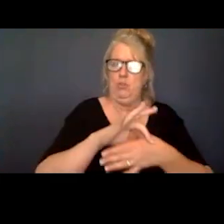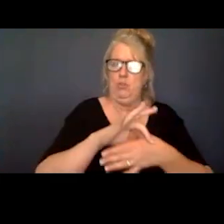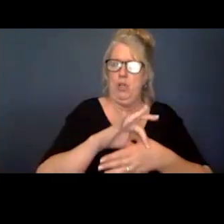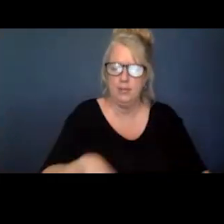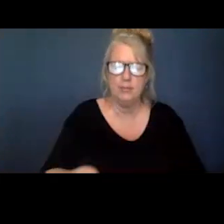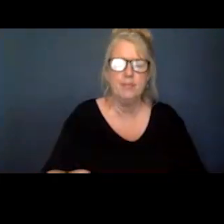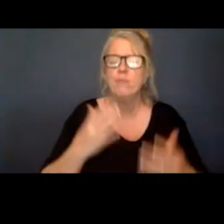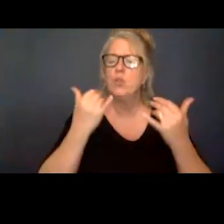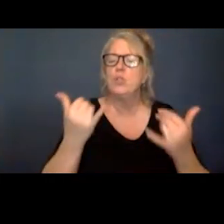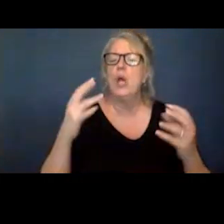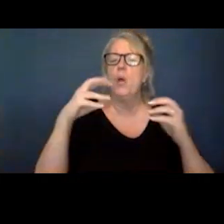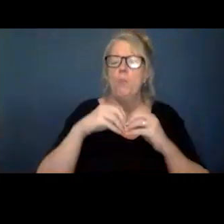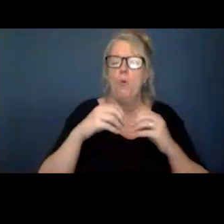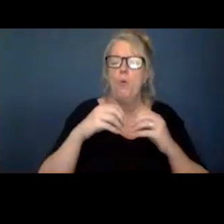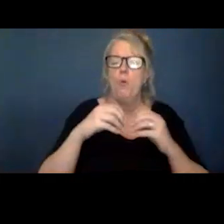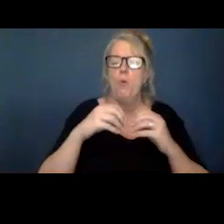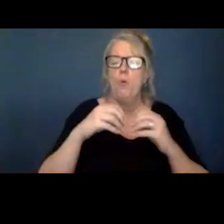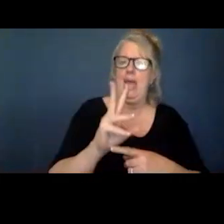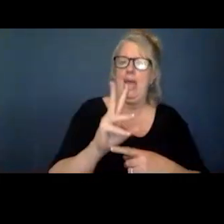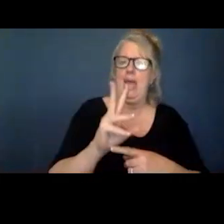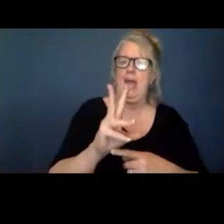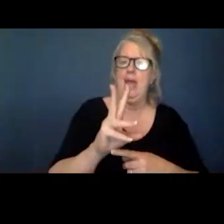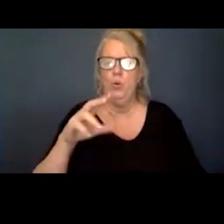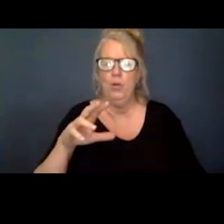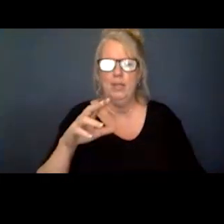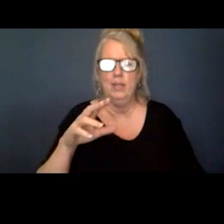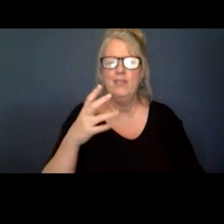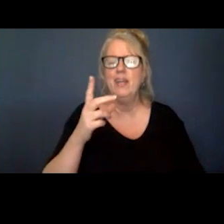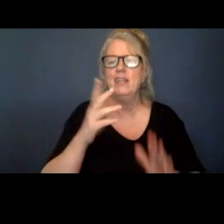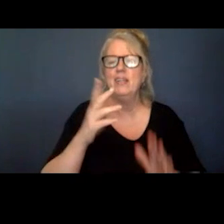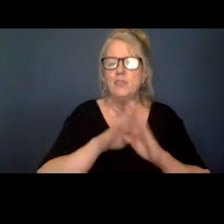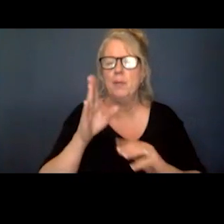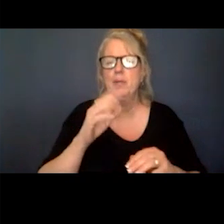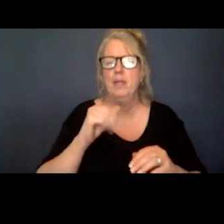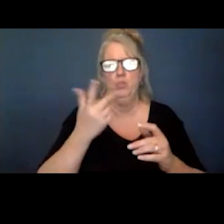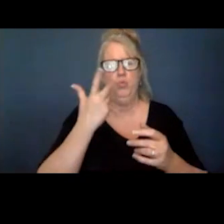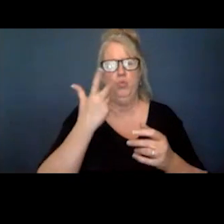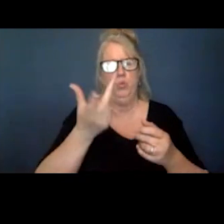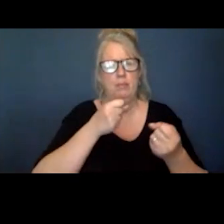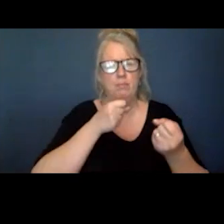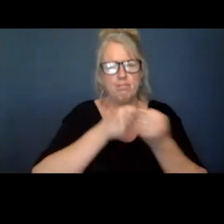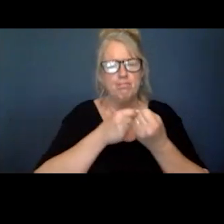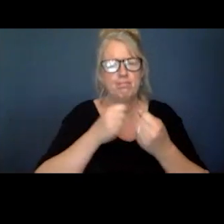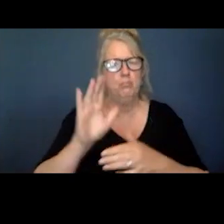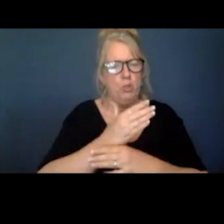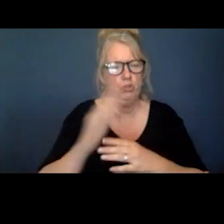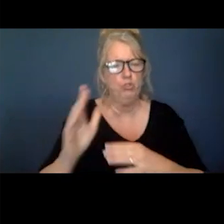let's get into the how or the tactics and content you'll employ to secure partnerships.